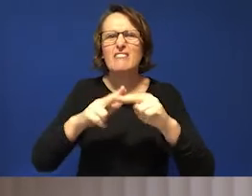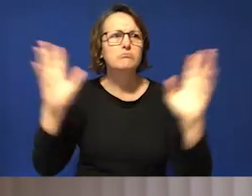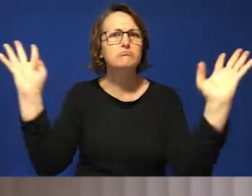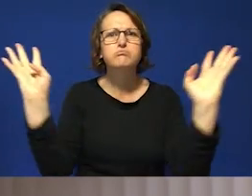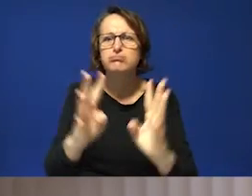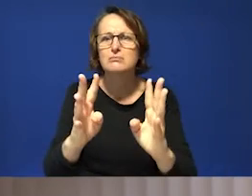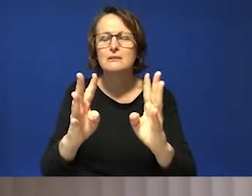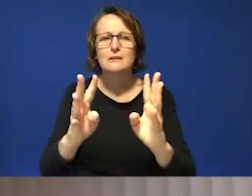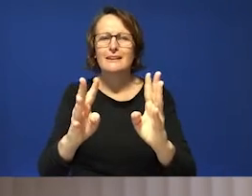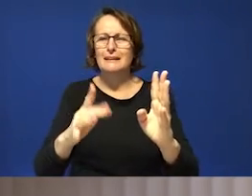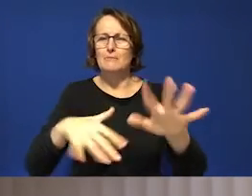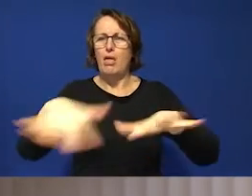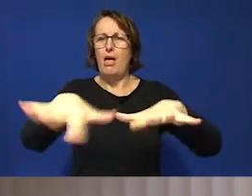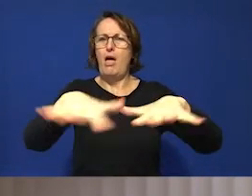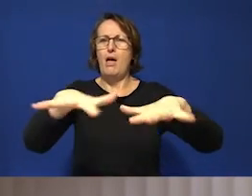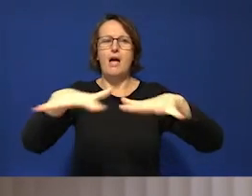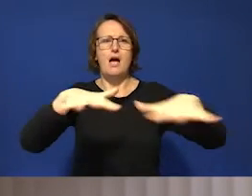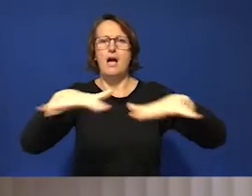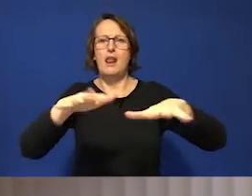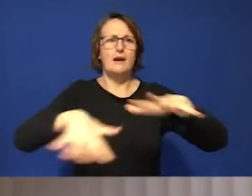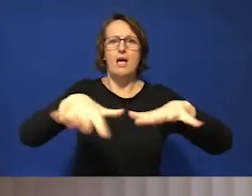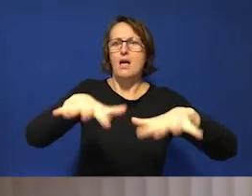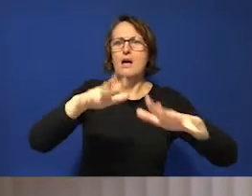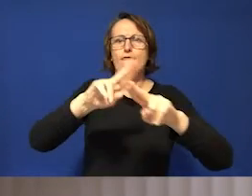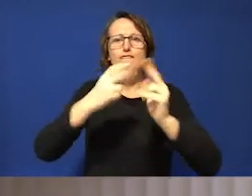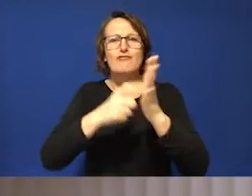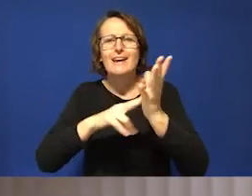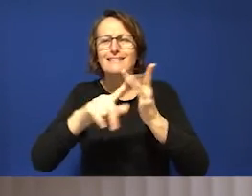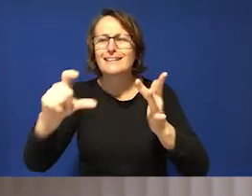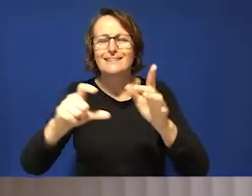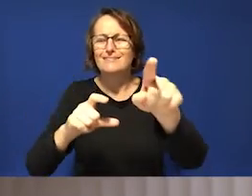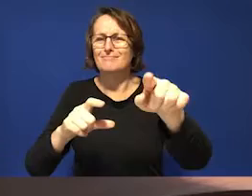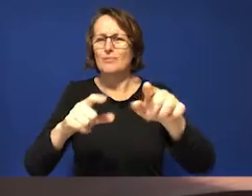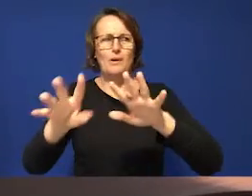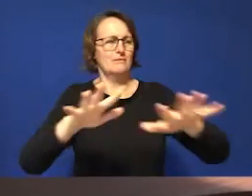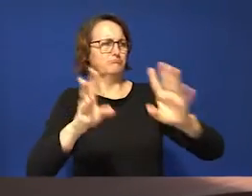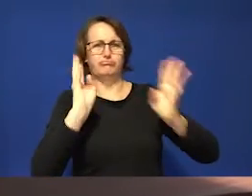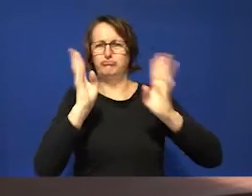particularly in a sitting day can have a certain frantic manic quality to it.